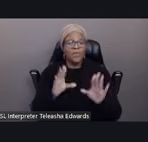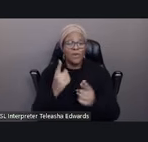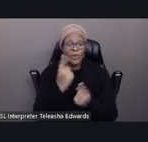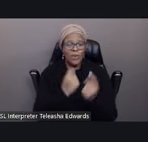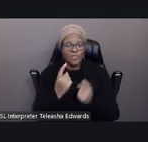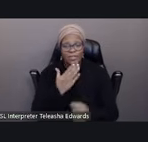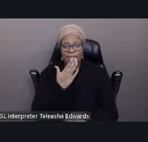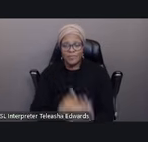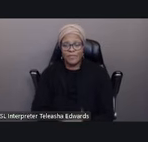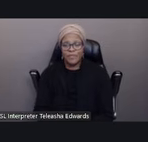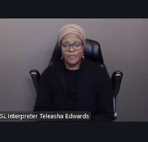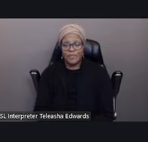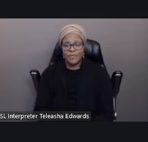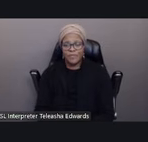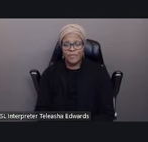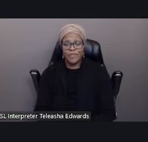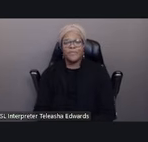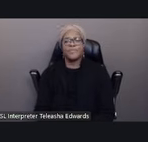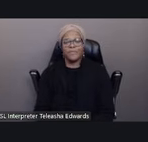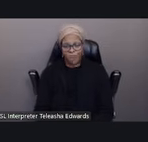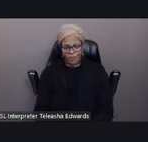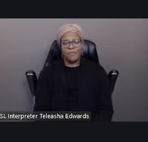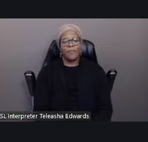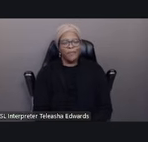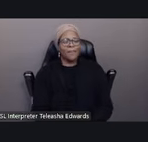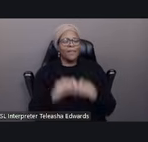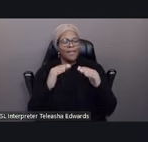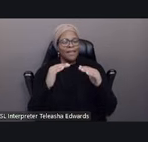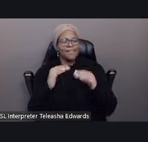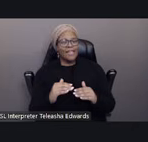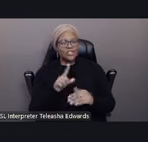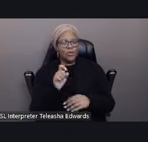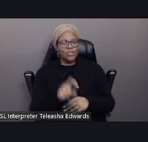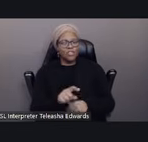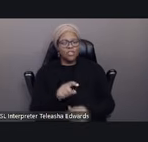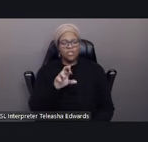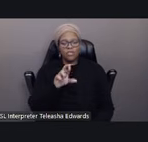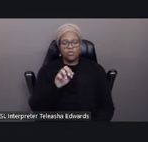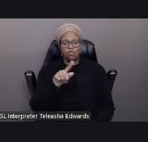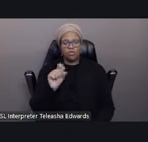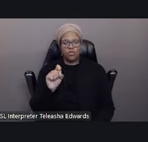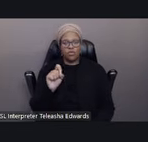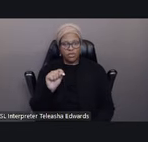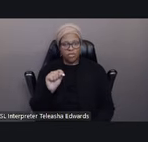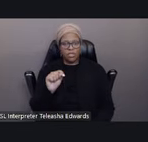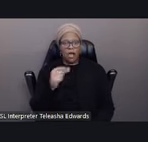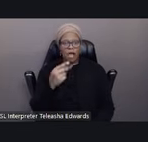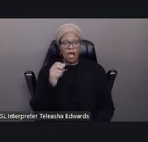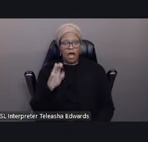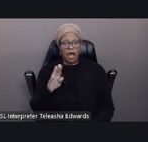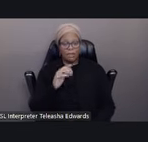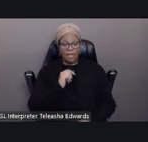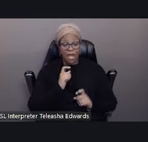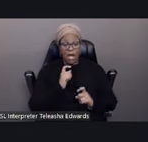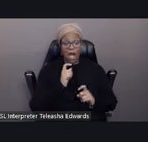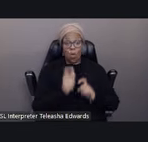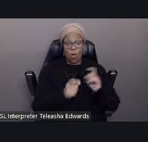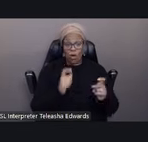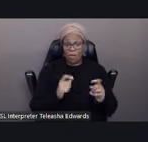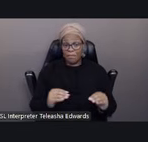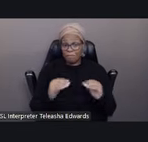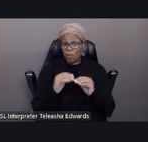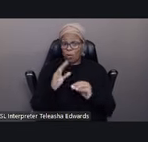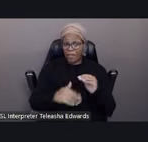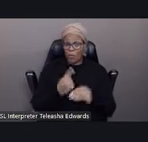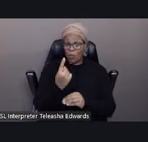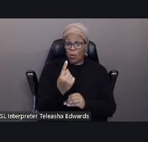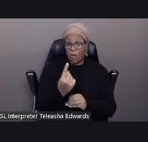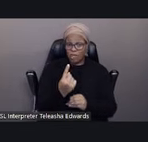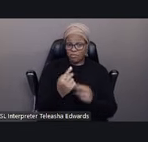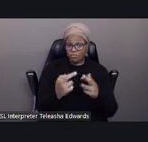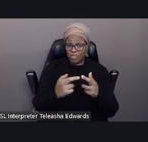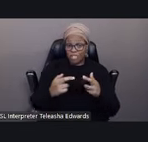Thank you. Next question. Can roots hubs leads be awarded more than one region?